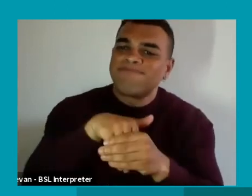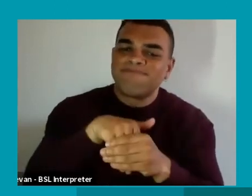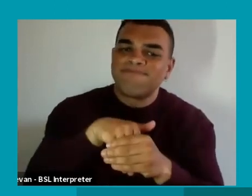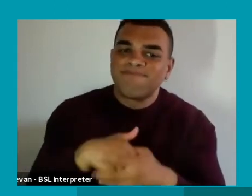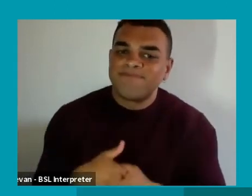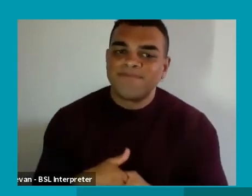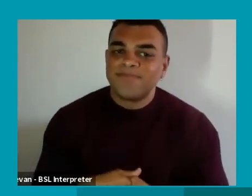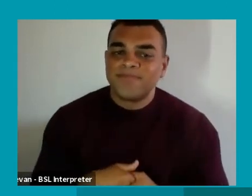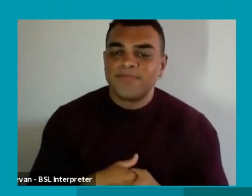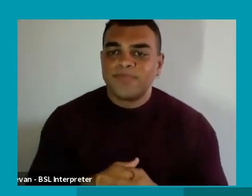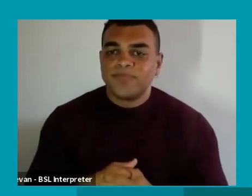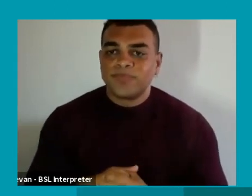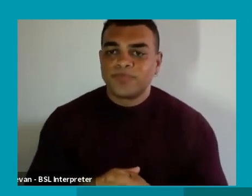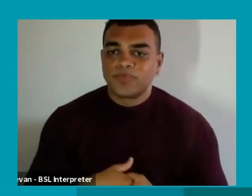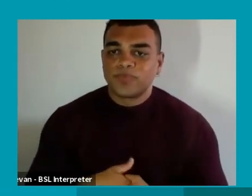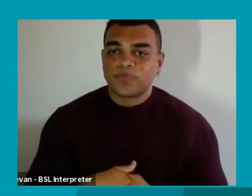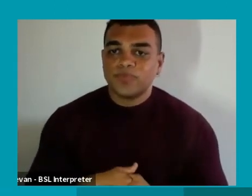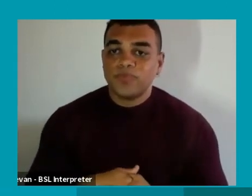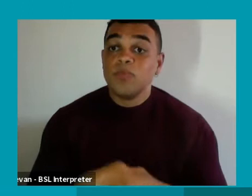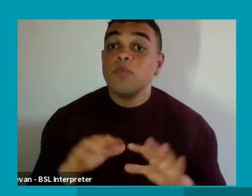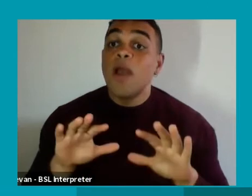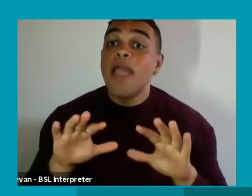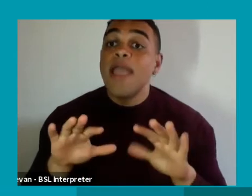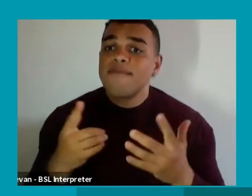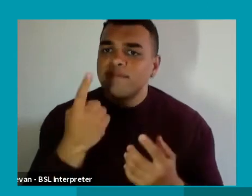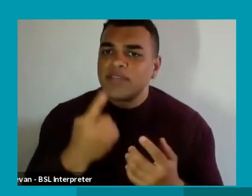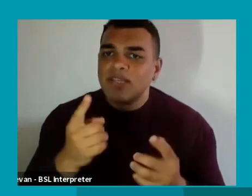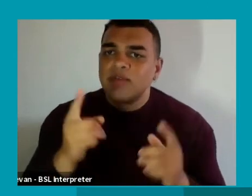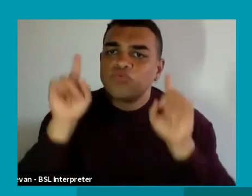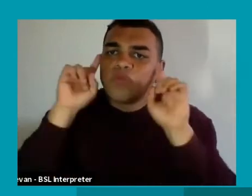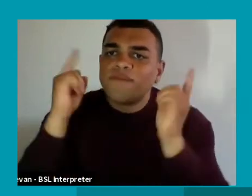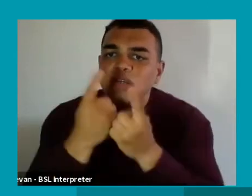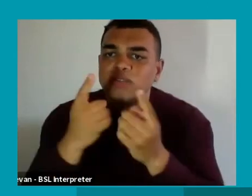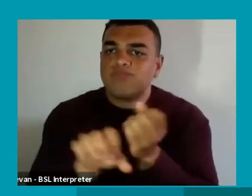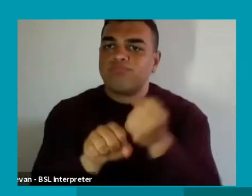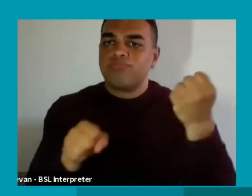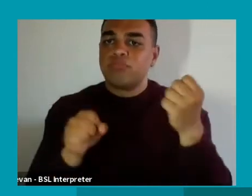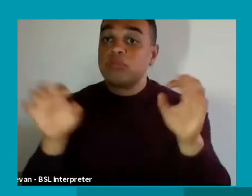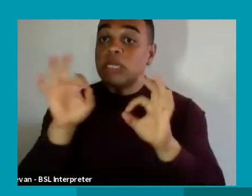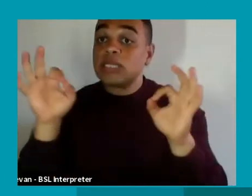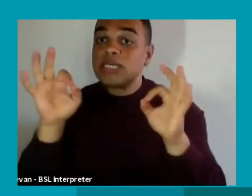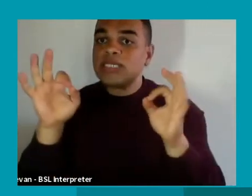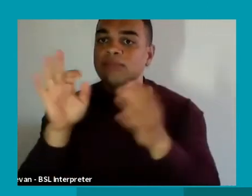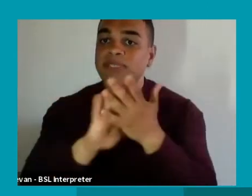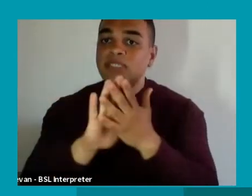then you need to include your secondary school qualifications to show that you have a good general educational level.